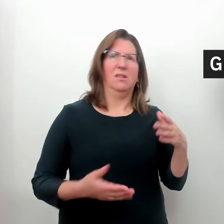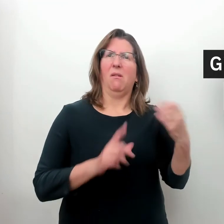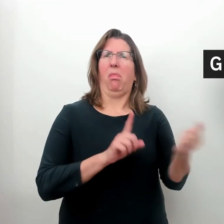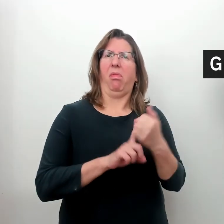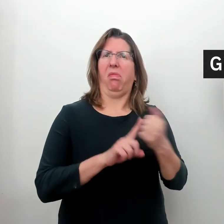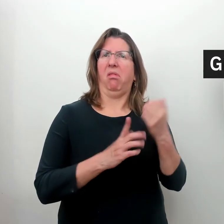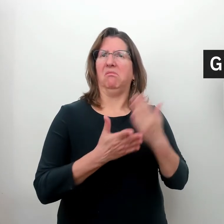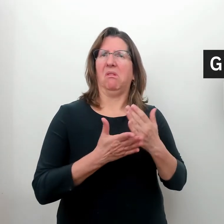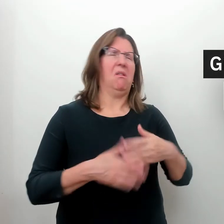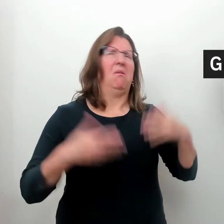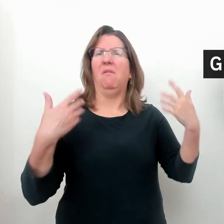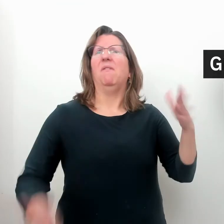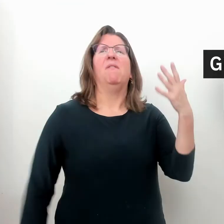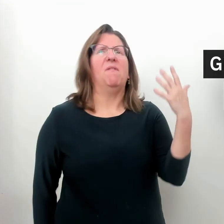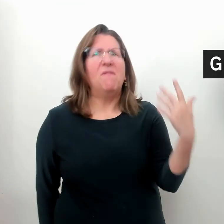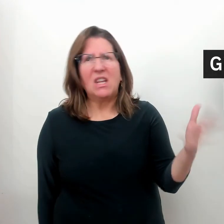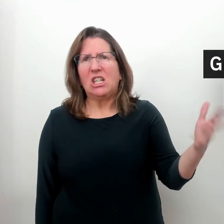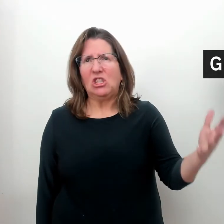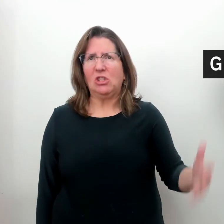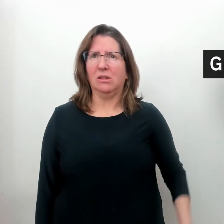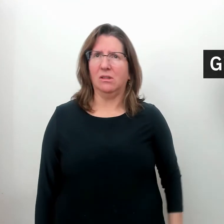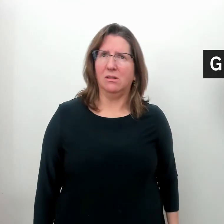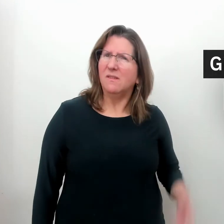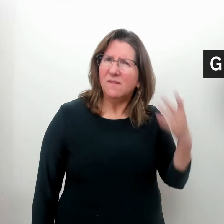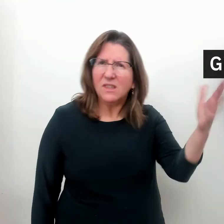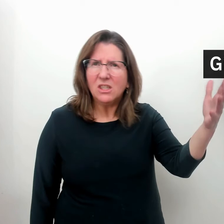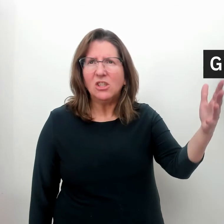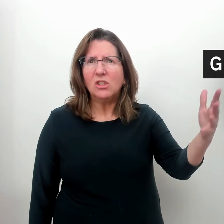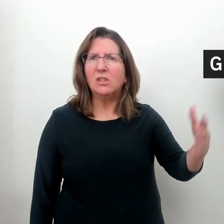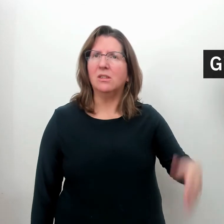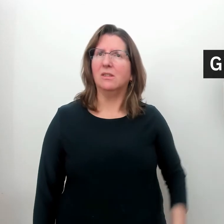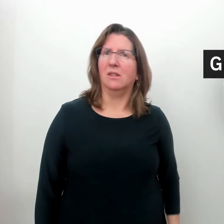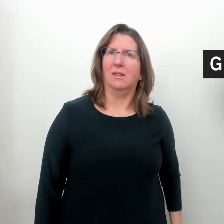To whatever they're saying CON STOP FINISH++ FINISH++